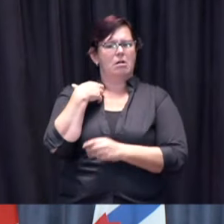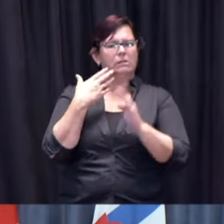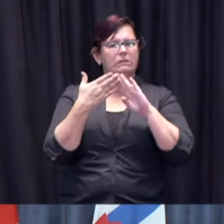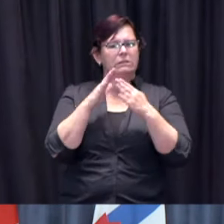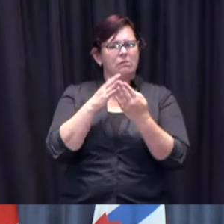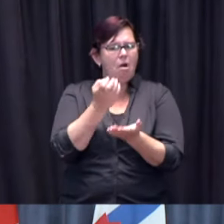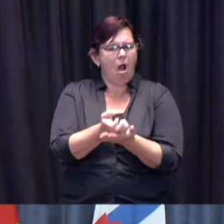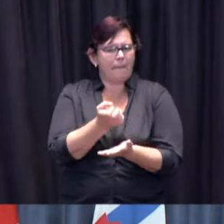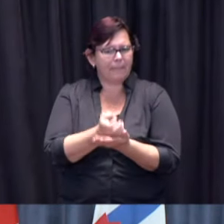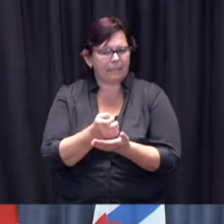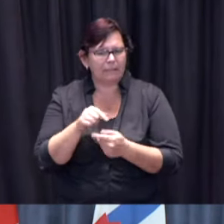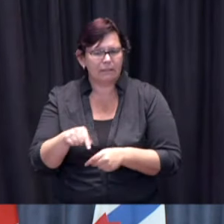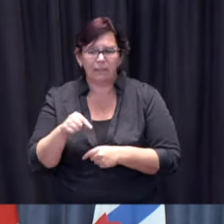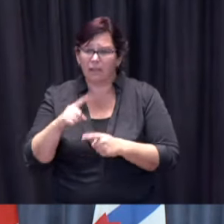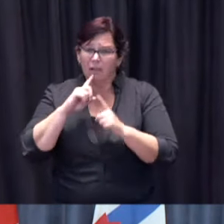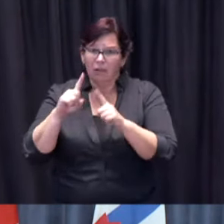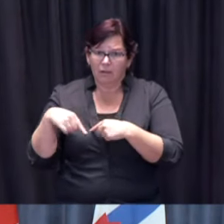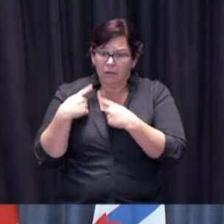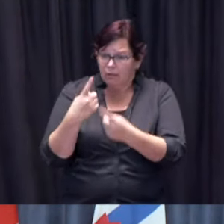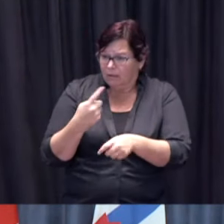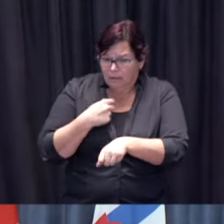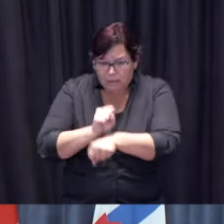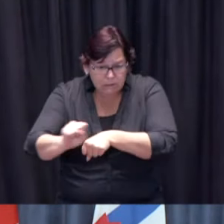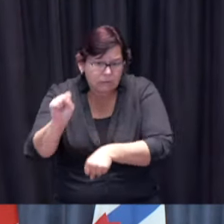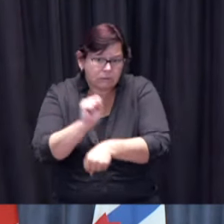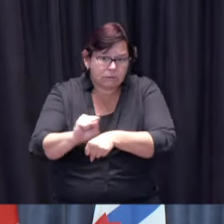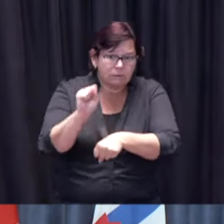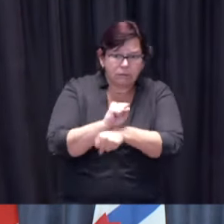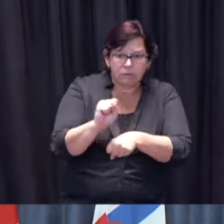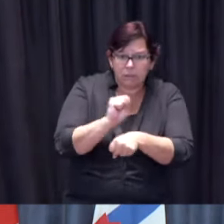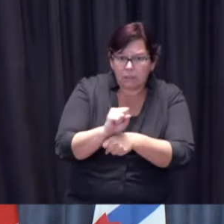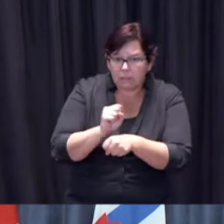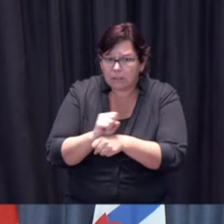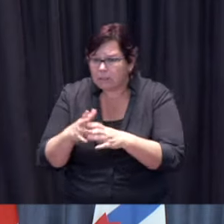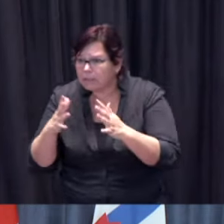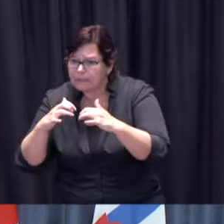to help businesses across our city to restart and reopen.